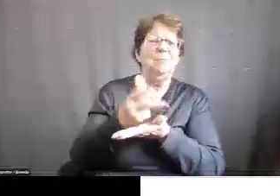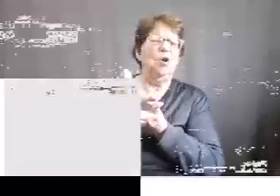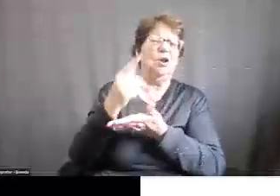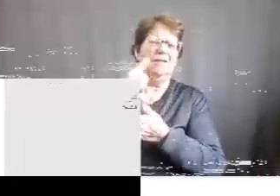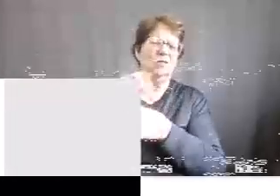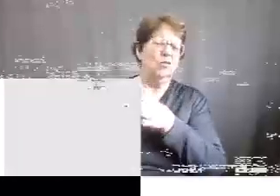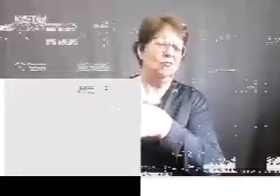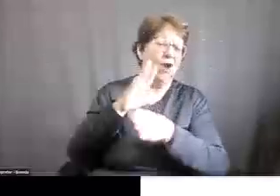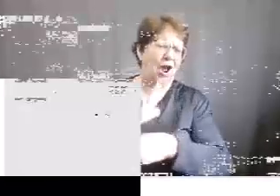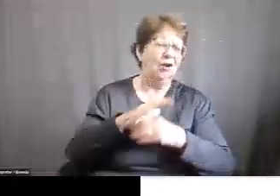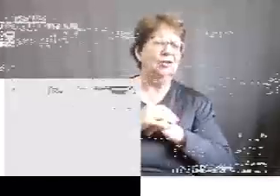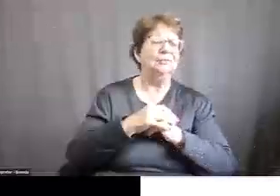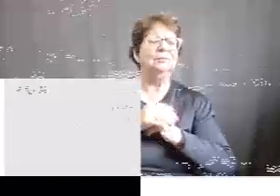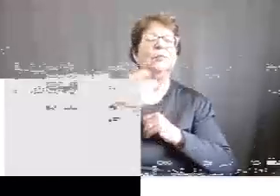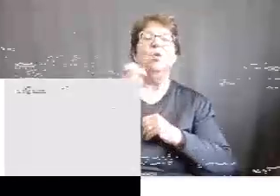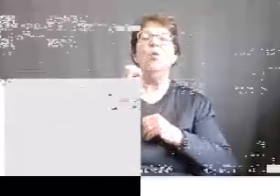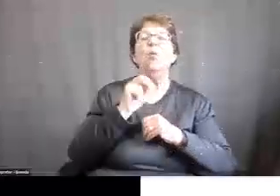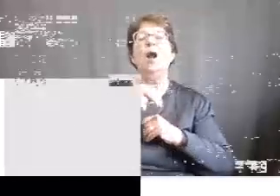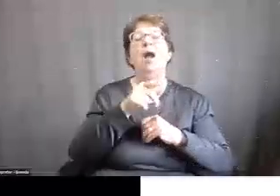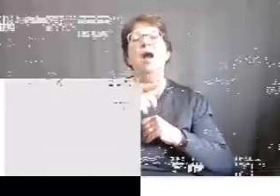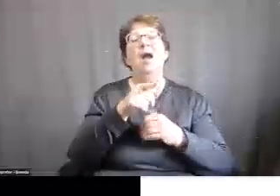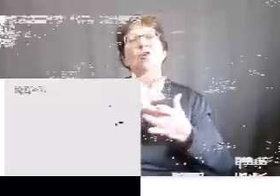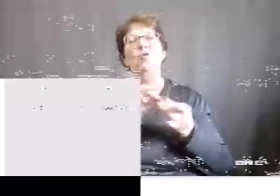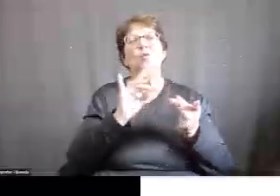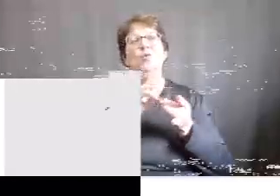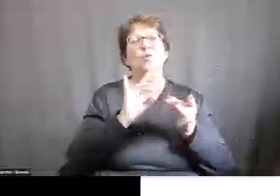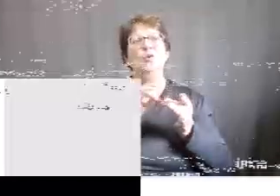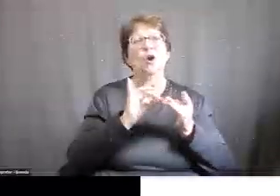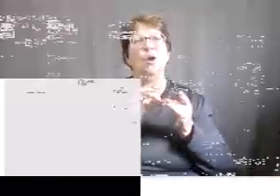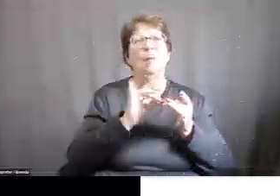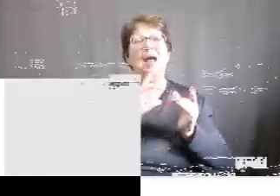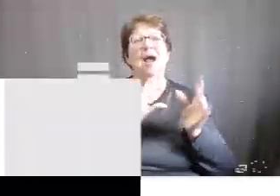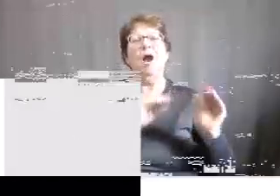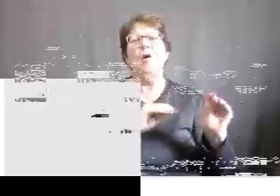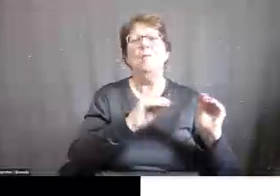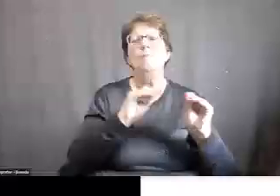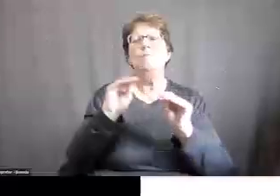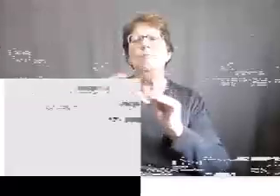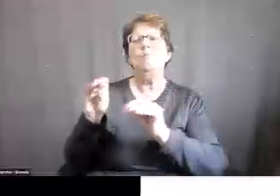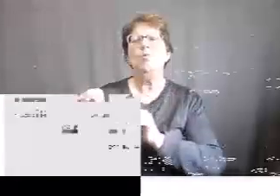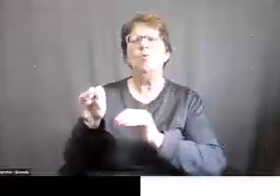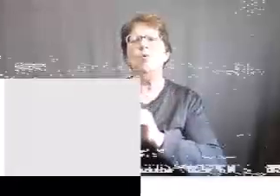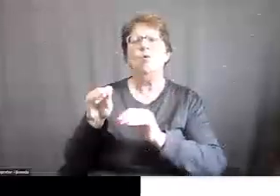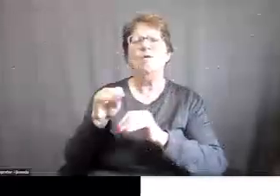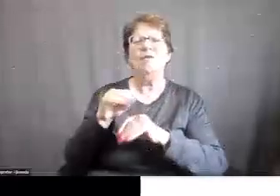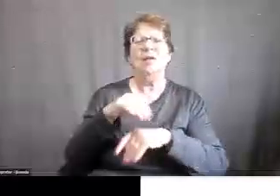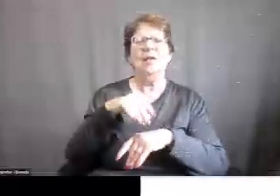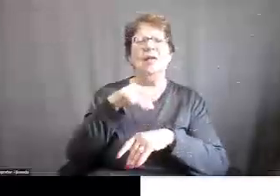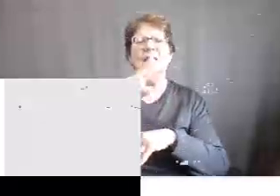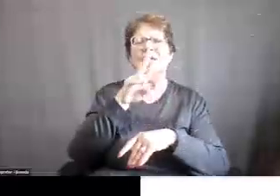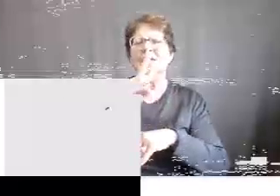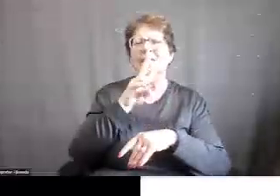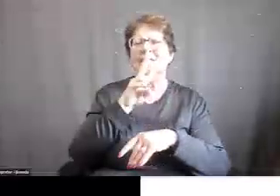Boardroom: When you talk about moving the vent and the TPSS into the head house.